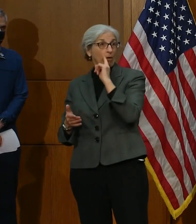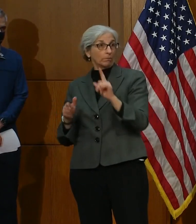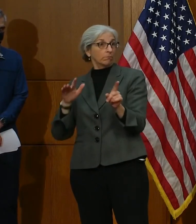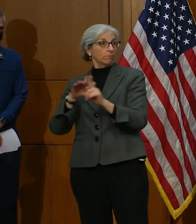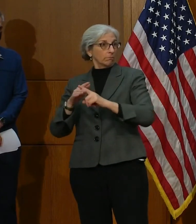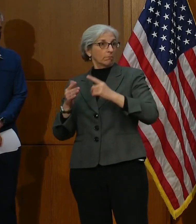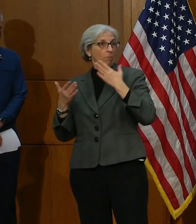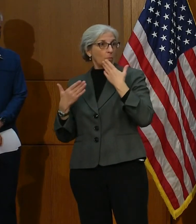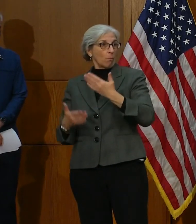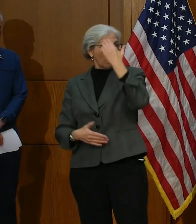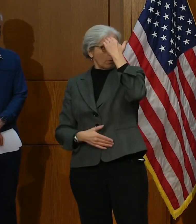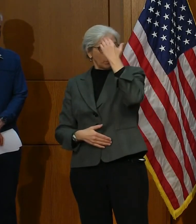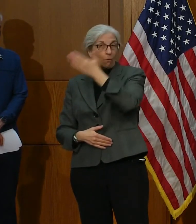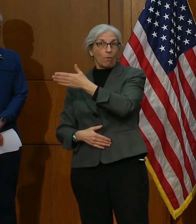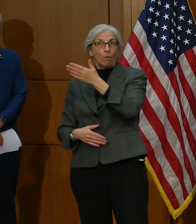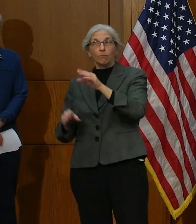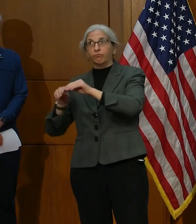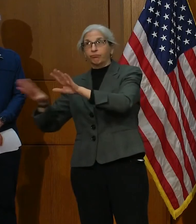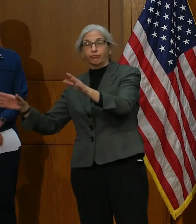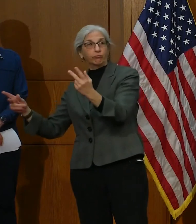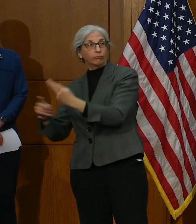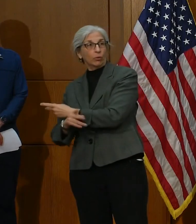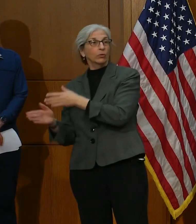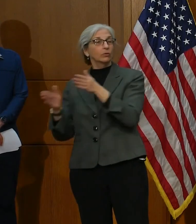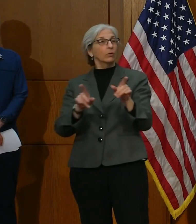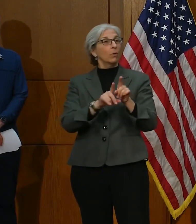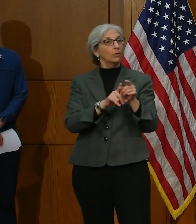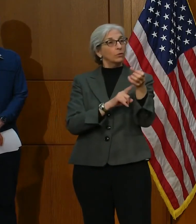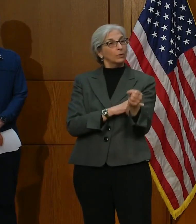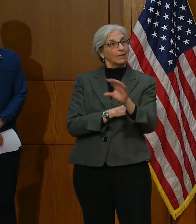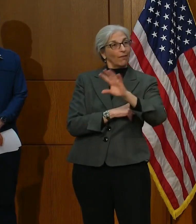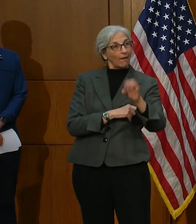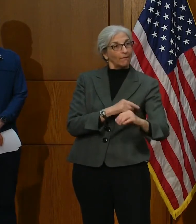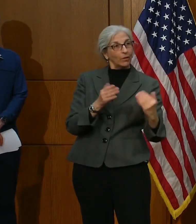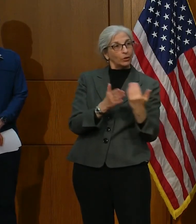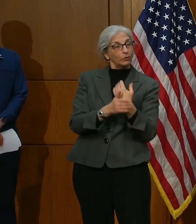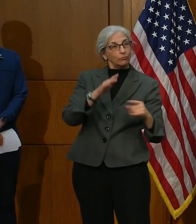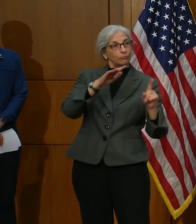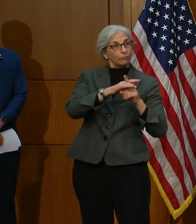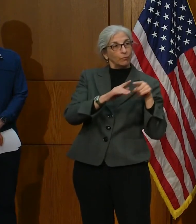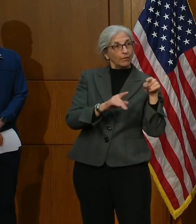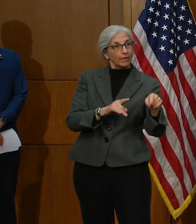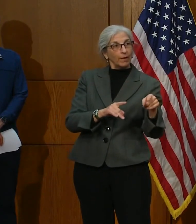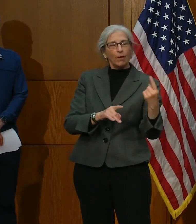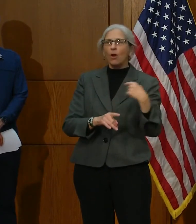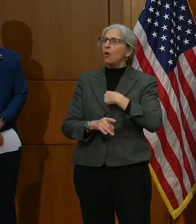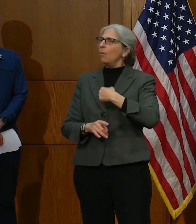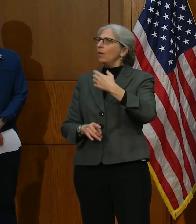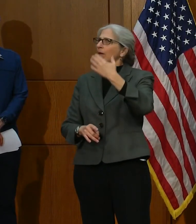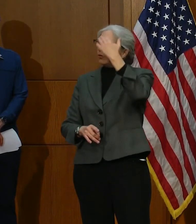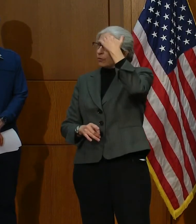KINGDOM HAS PROBABLY BEEN THE BEST KNOWN AND LED TO THE LARGEST SPREAD OF DISEASE. THERE'S ALSO ANOTHER VARIANT IN SOUTH AFRICA. WHAT WE KNOW